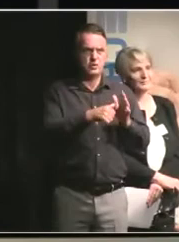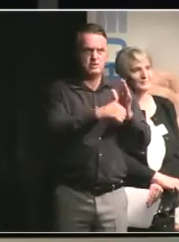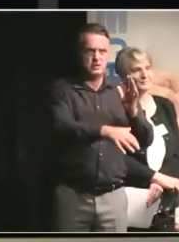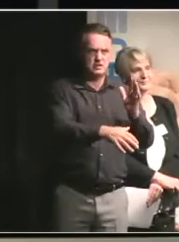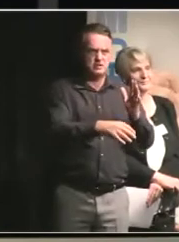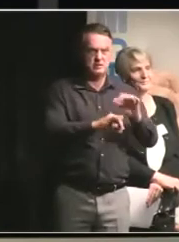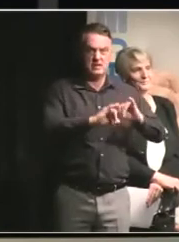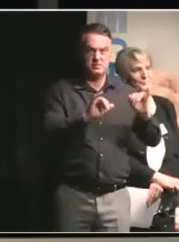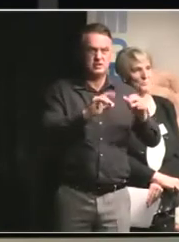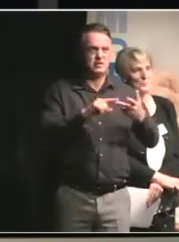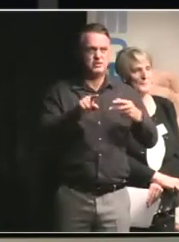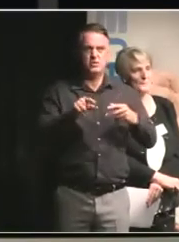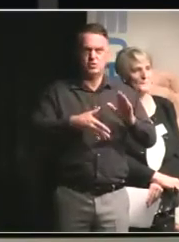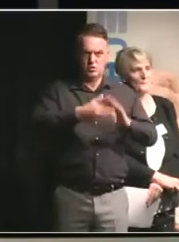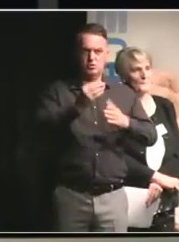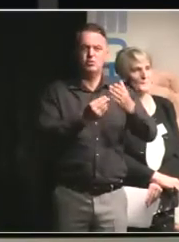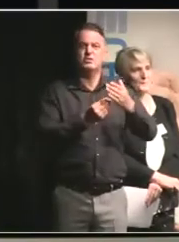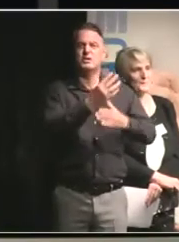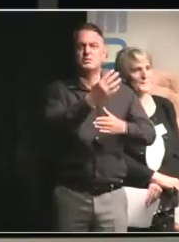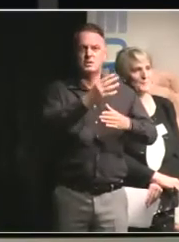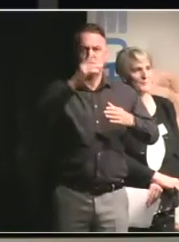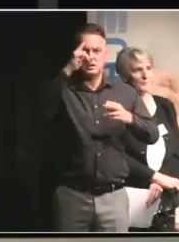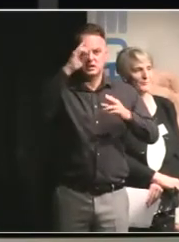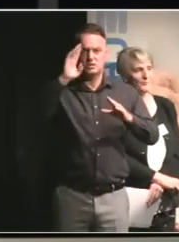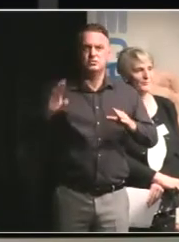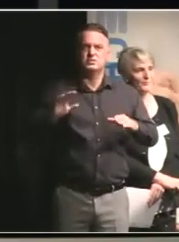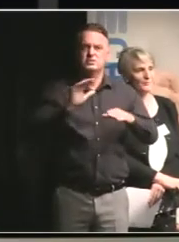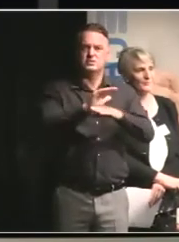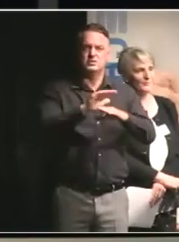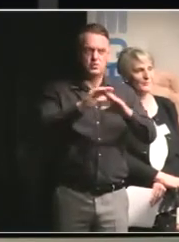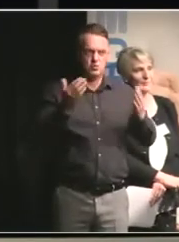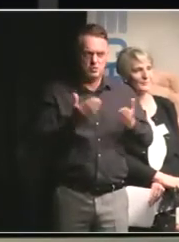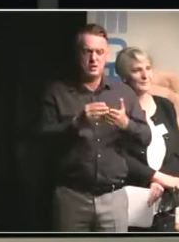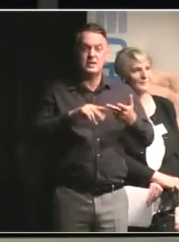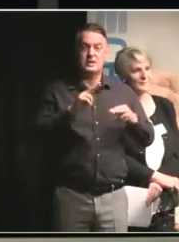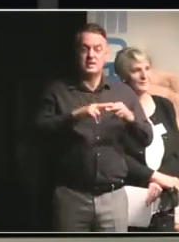if you go developing nations where the regulations aren't so tough then if the cost includes the cost